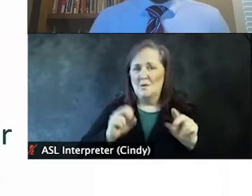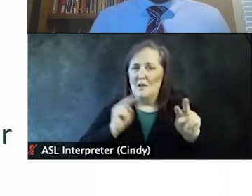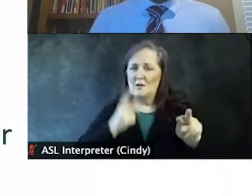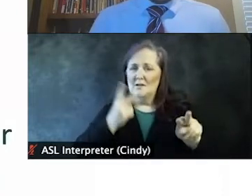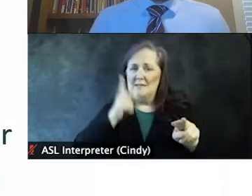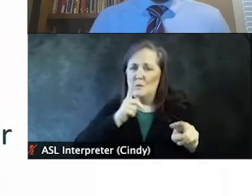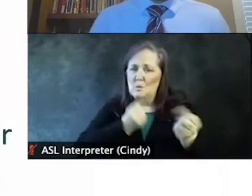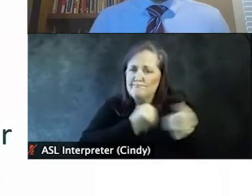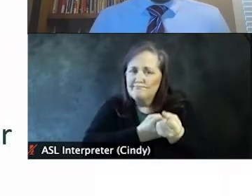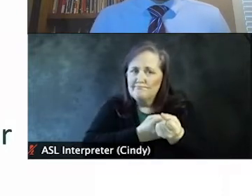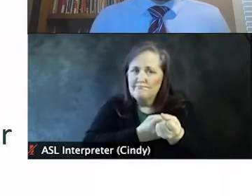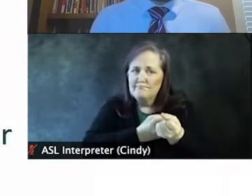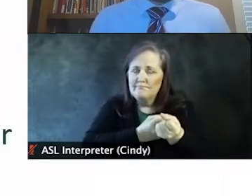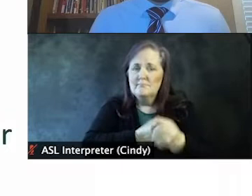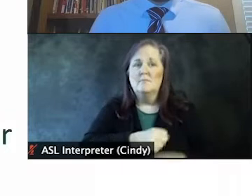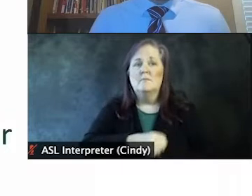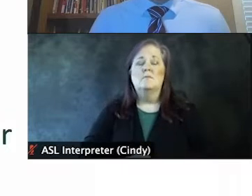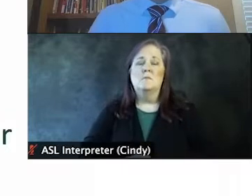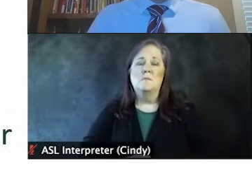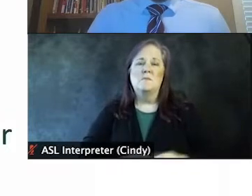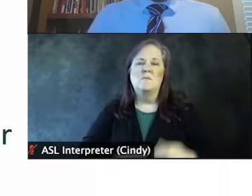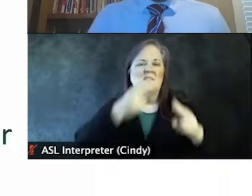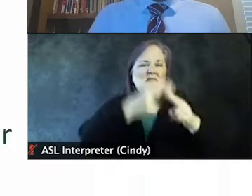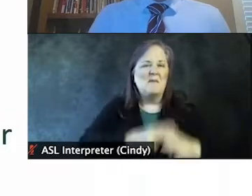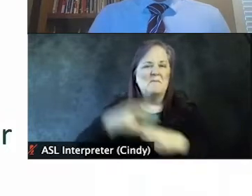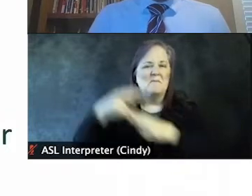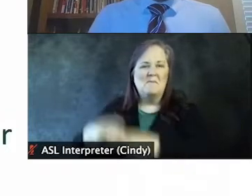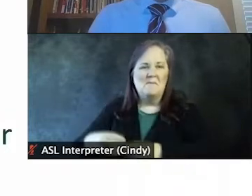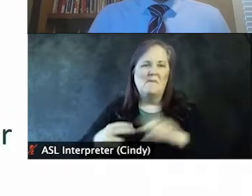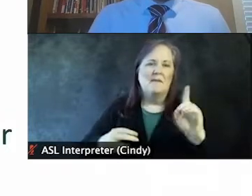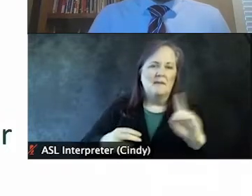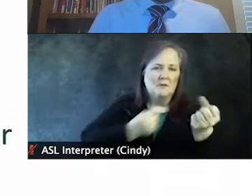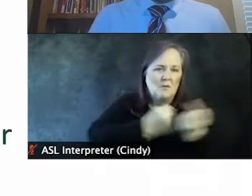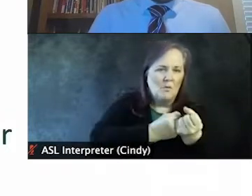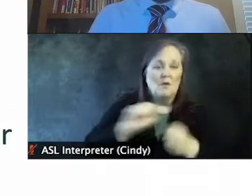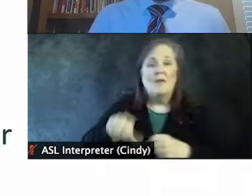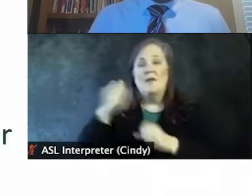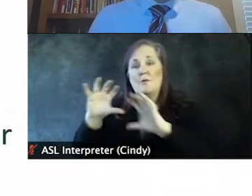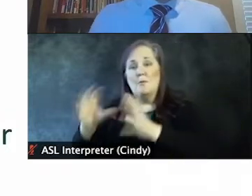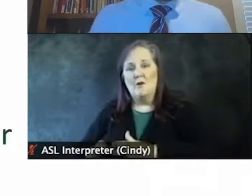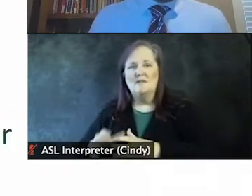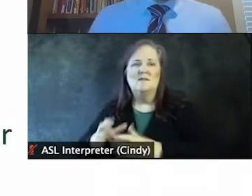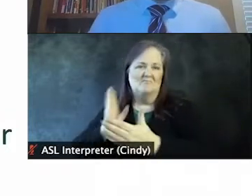to help offset the cost of those treatments. They also could include sort of downstream effects